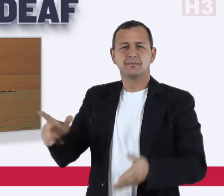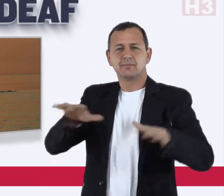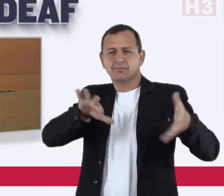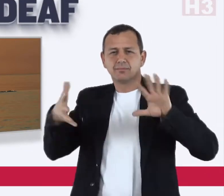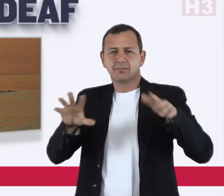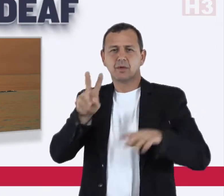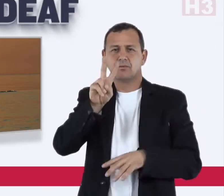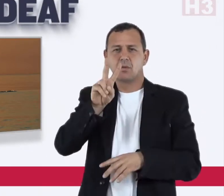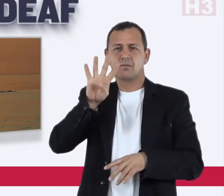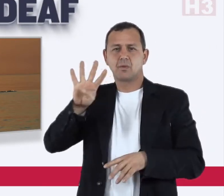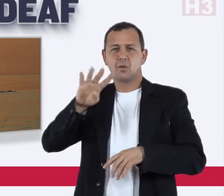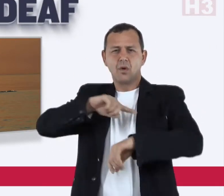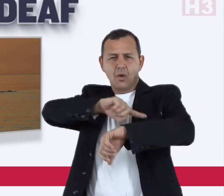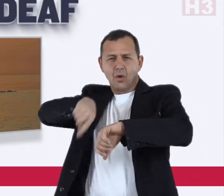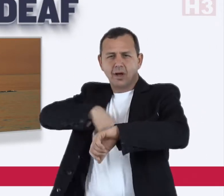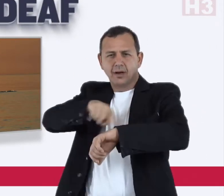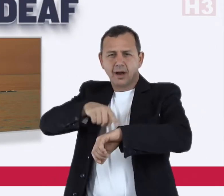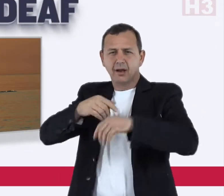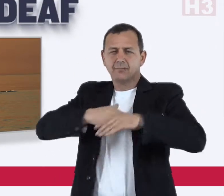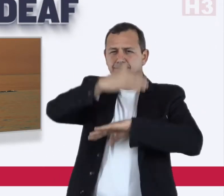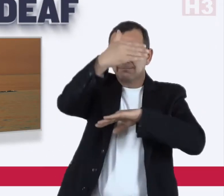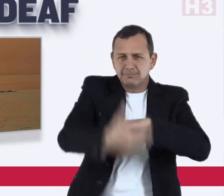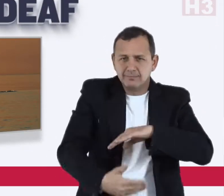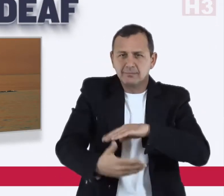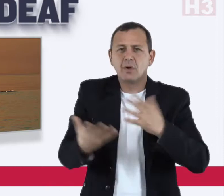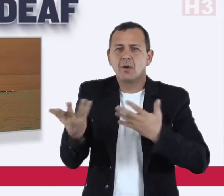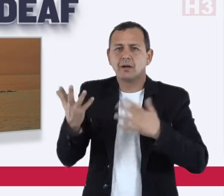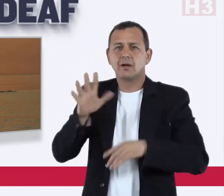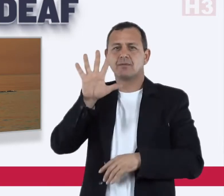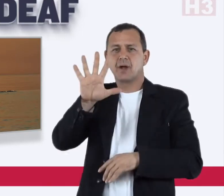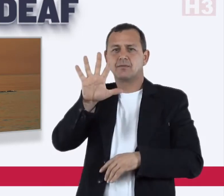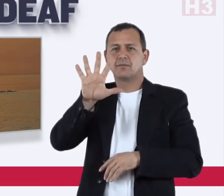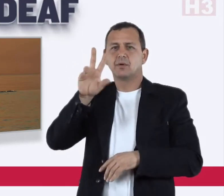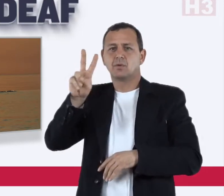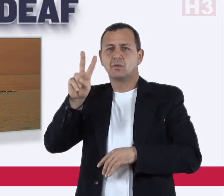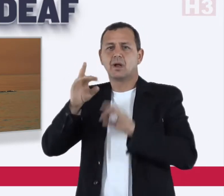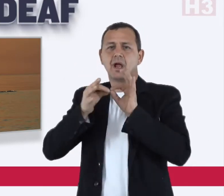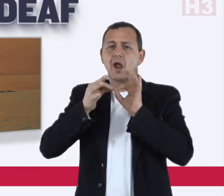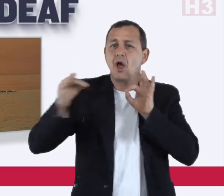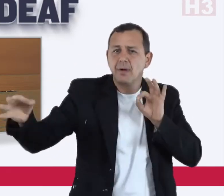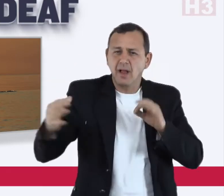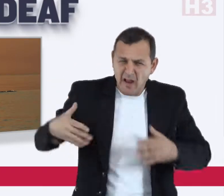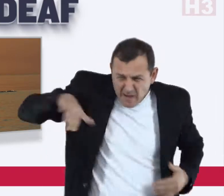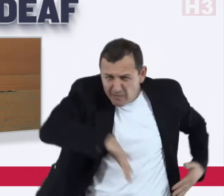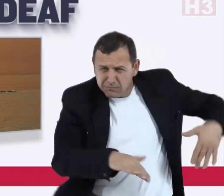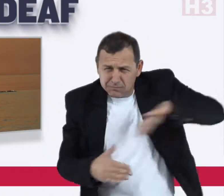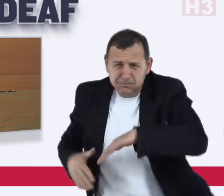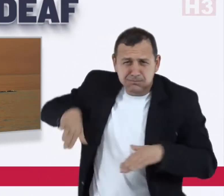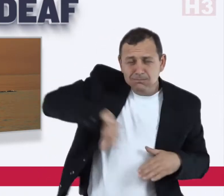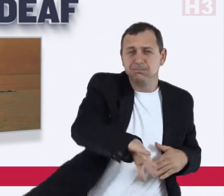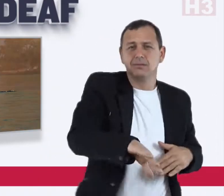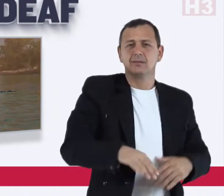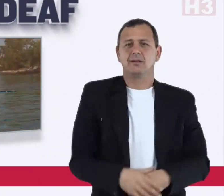It would take at least 24 hours to complete this 52-km swim.